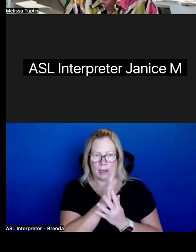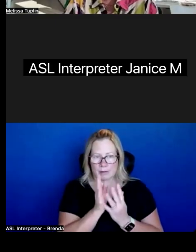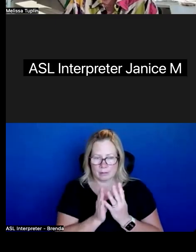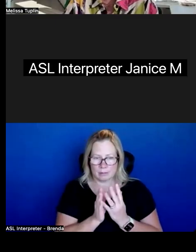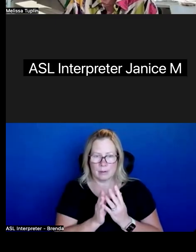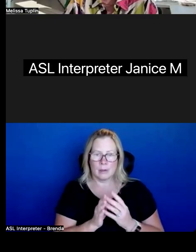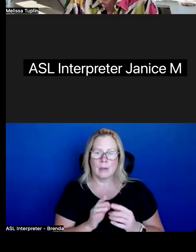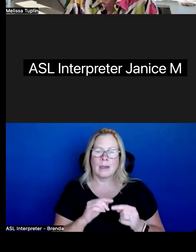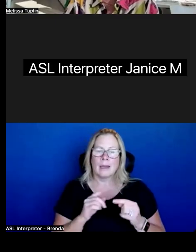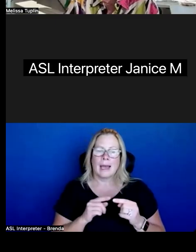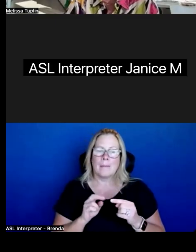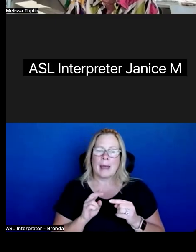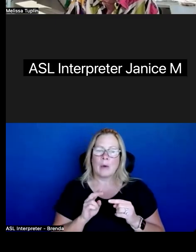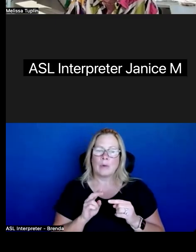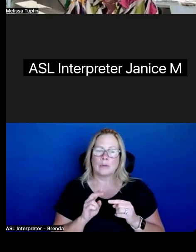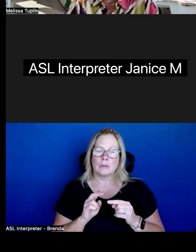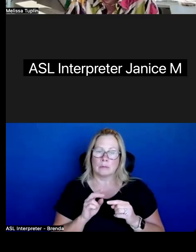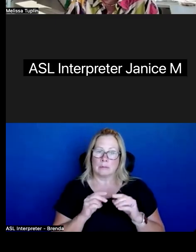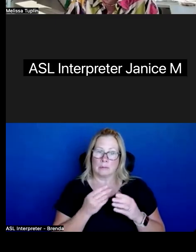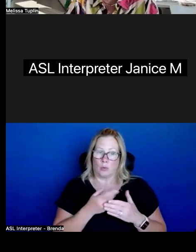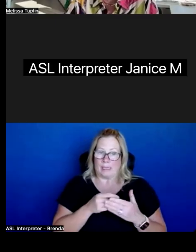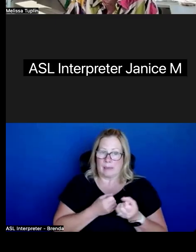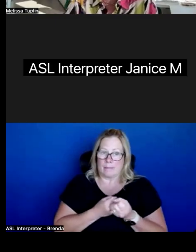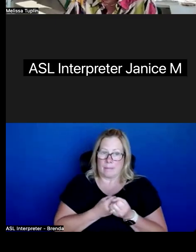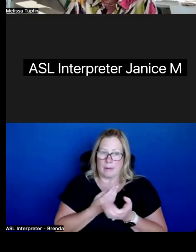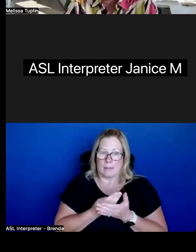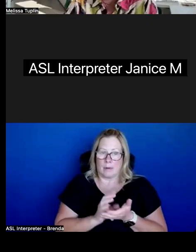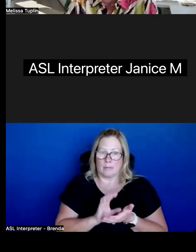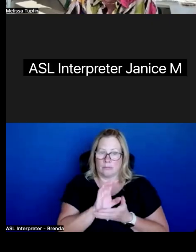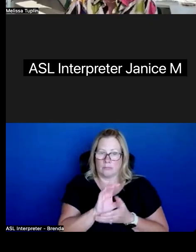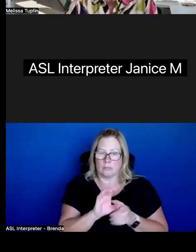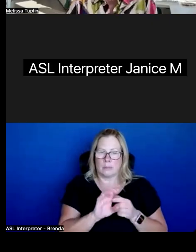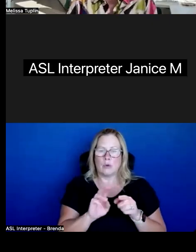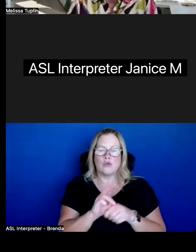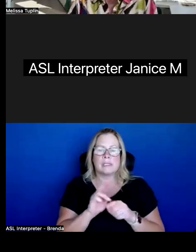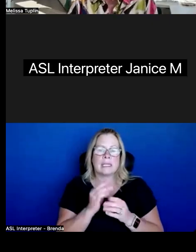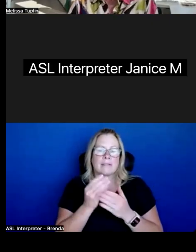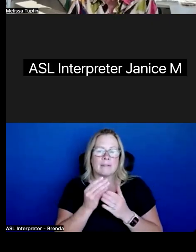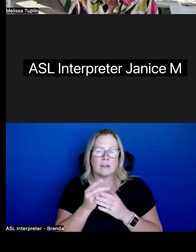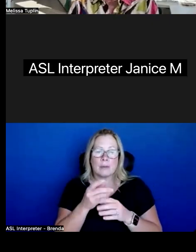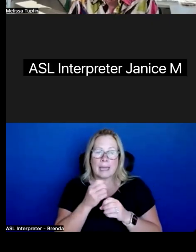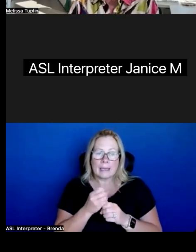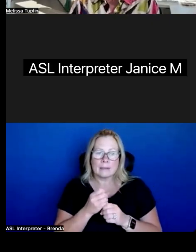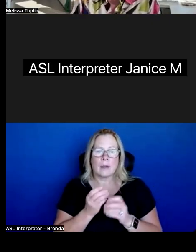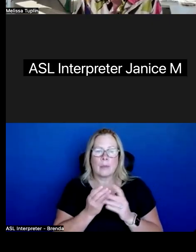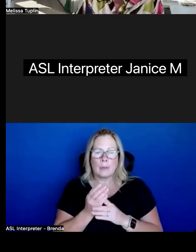city through CADA into strong planning, good resource management and thoughtful operations.